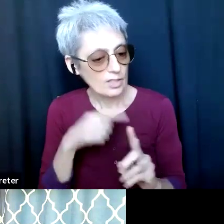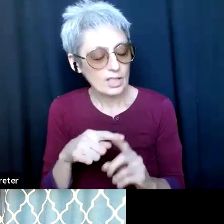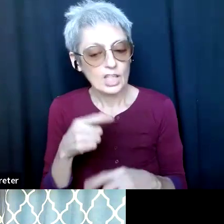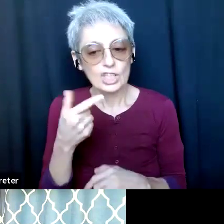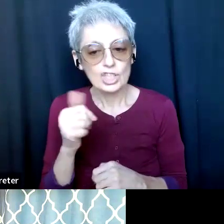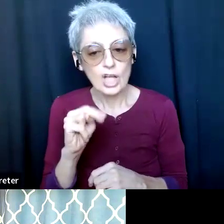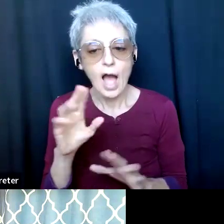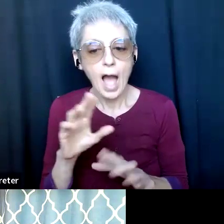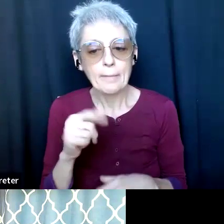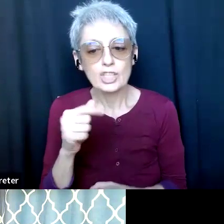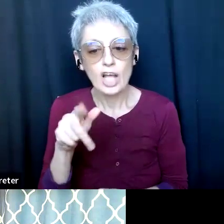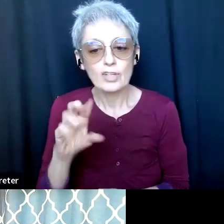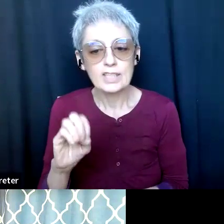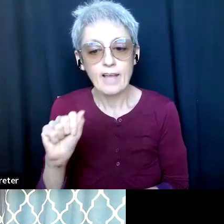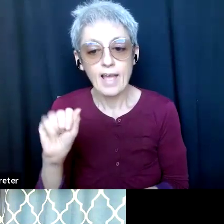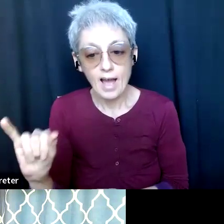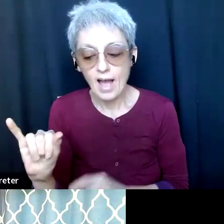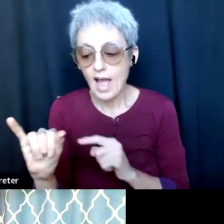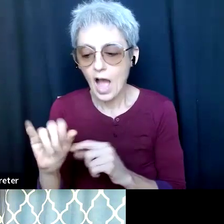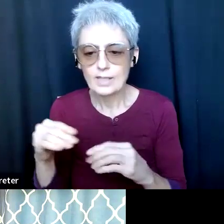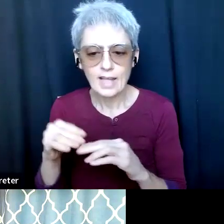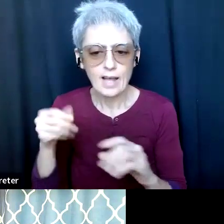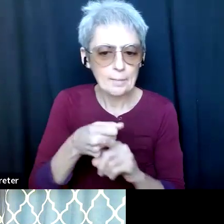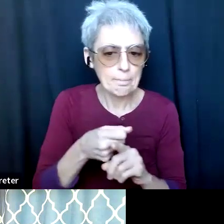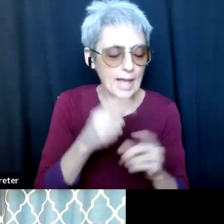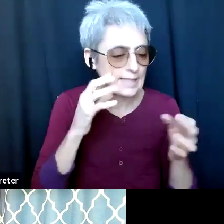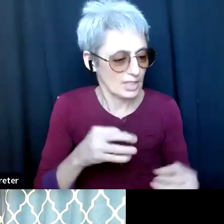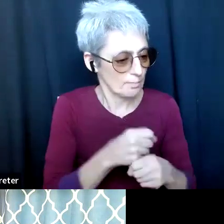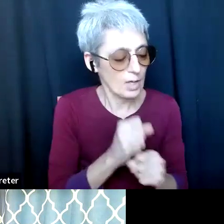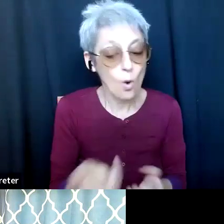far these temporal dynamics in distractibility that we found